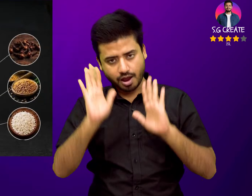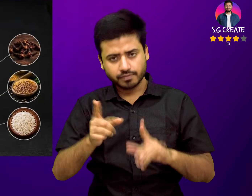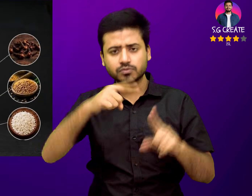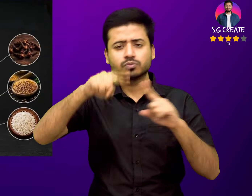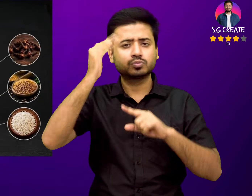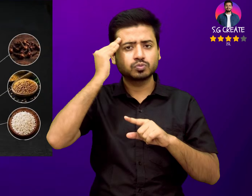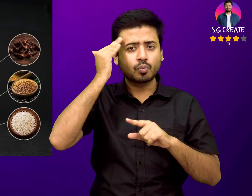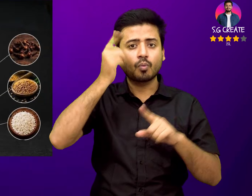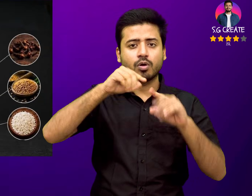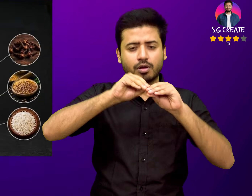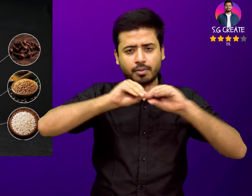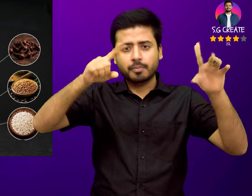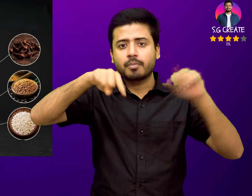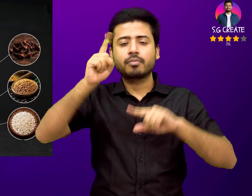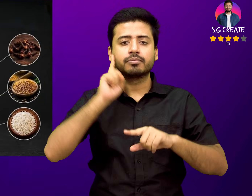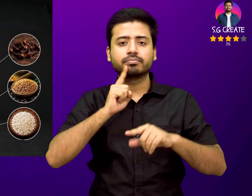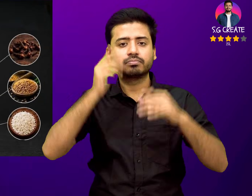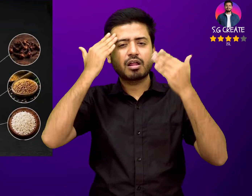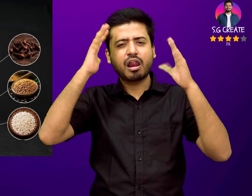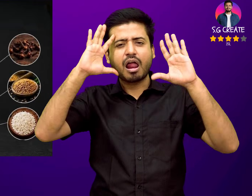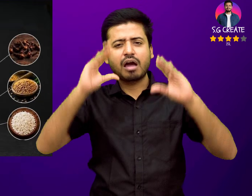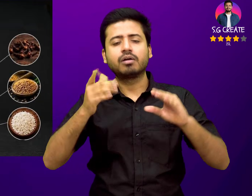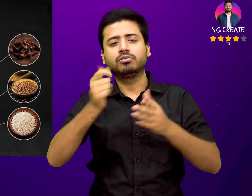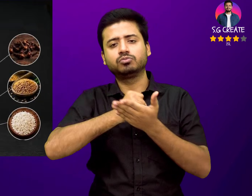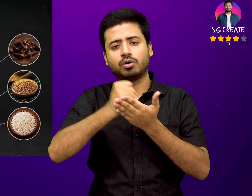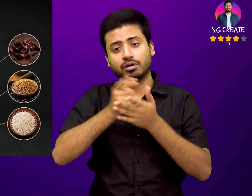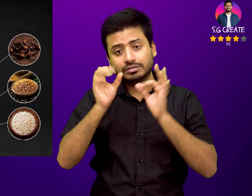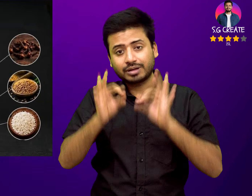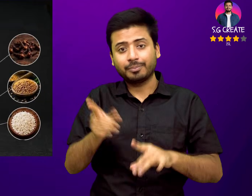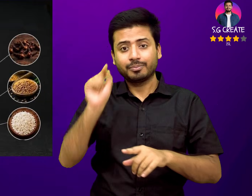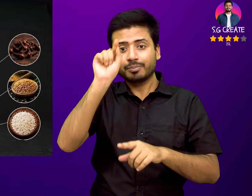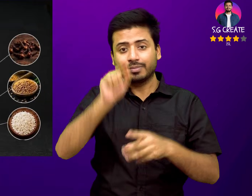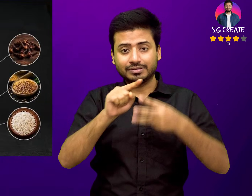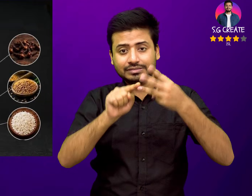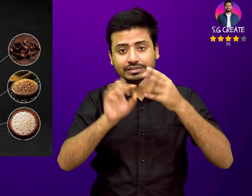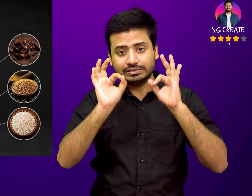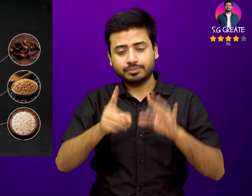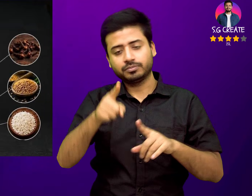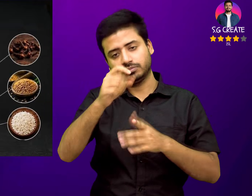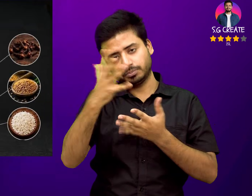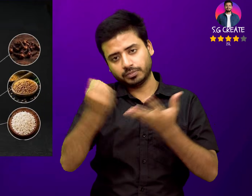shine or leave your hair feeling like dry straw depends almost entirely on your hair pacity,